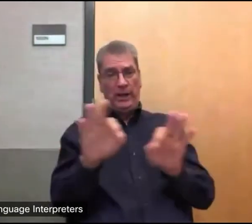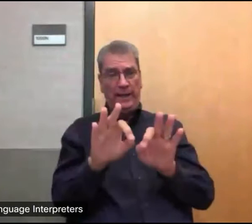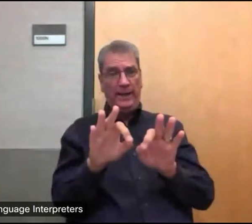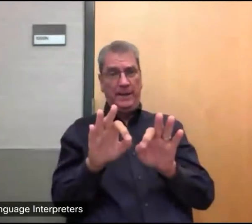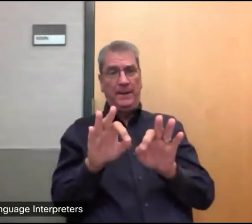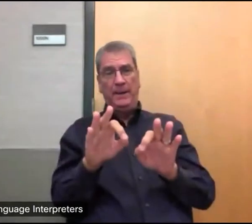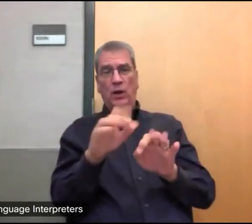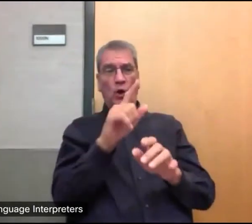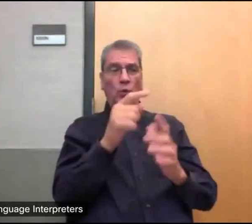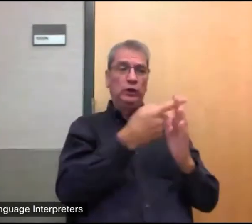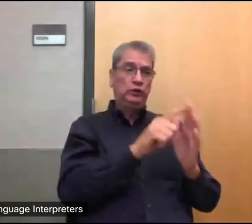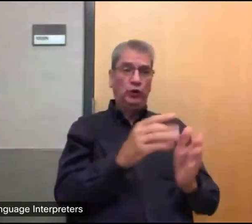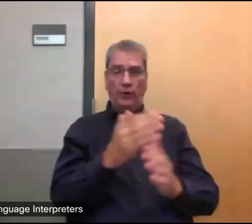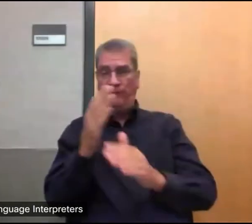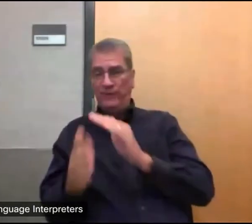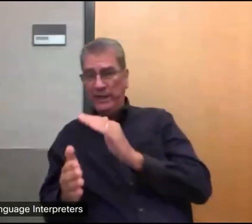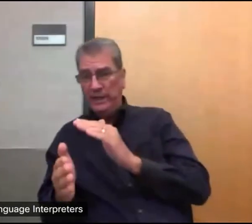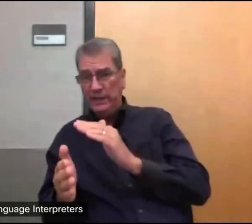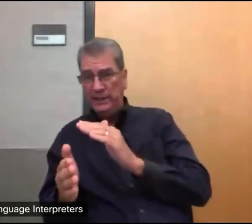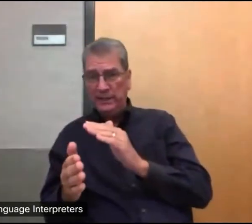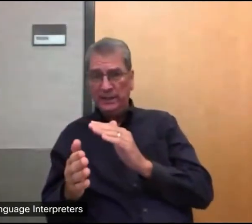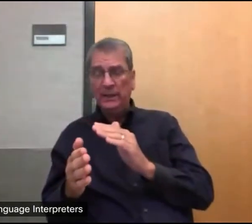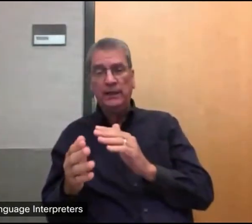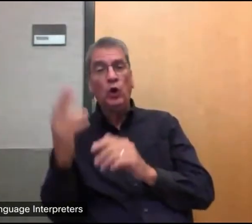reasonable question. And thing to be wondering, I think is has